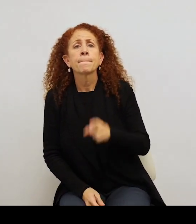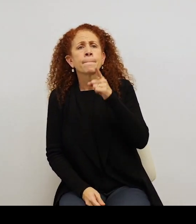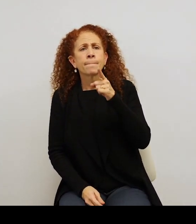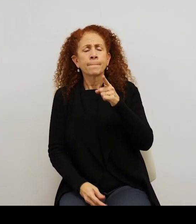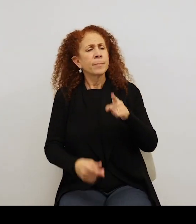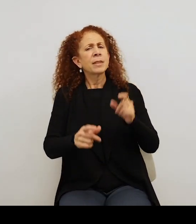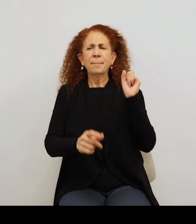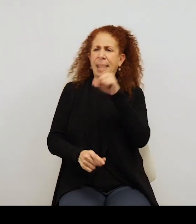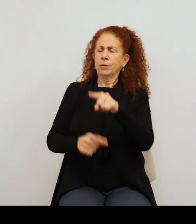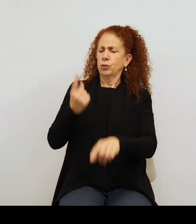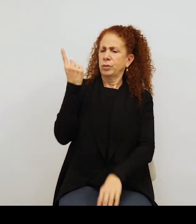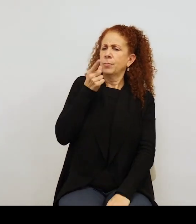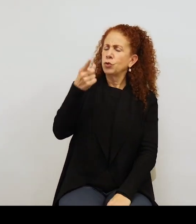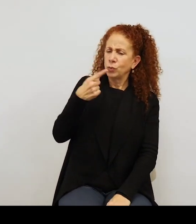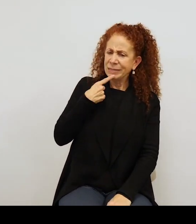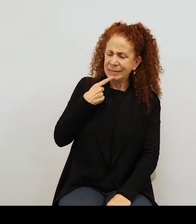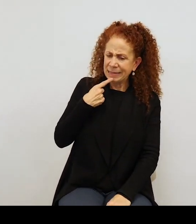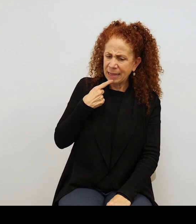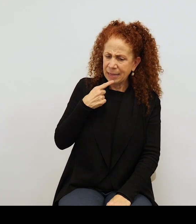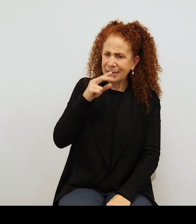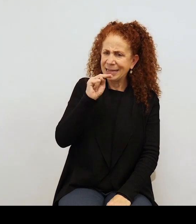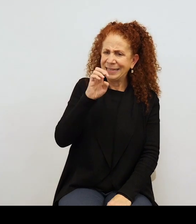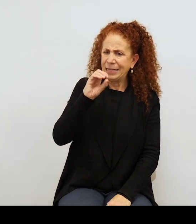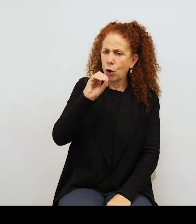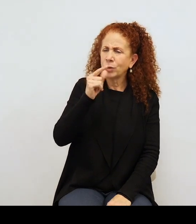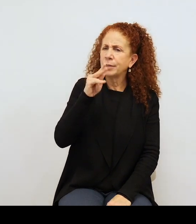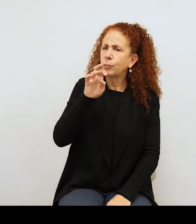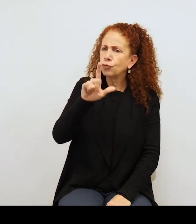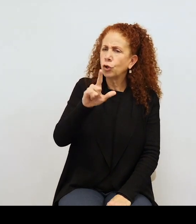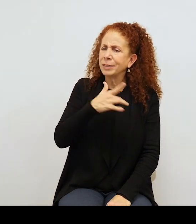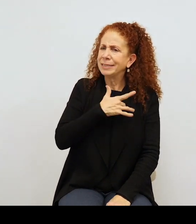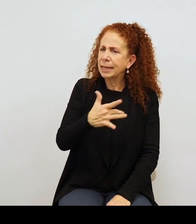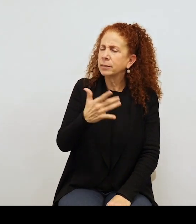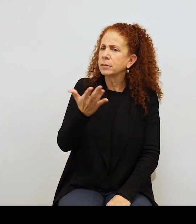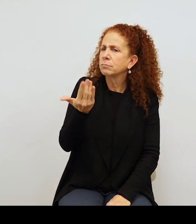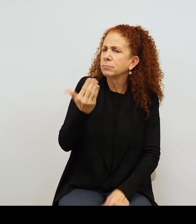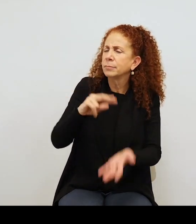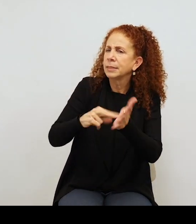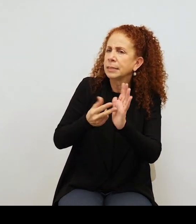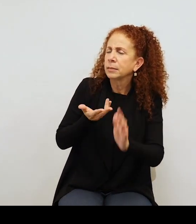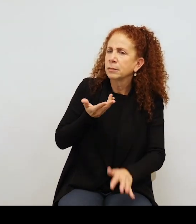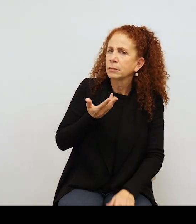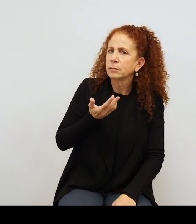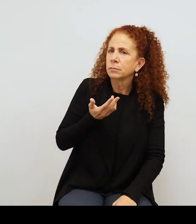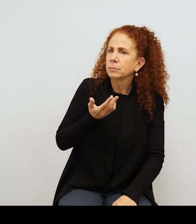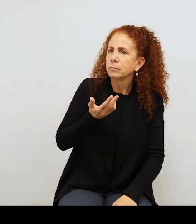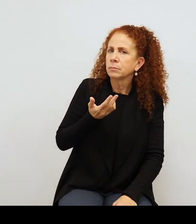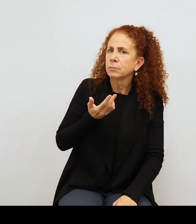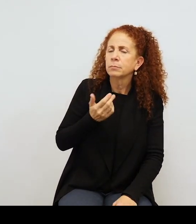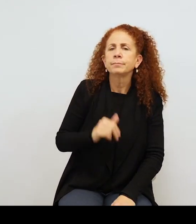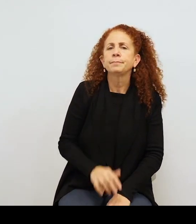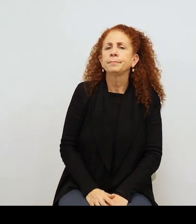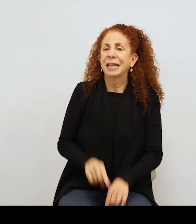Because you said the neoliberal tendencies in this. What do you mean by neoliberal in this context?